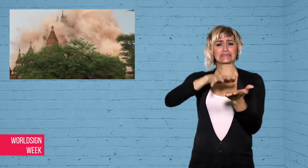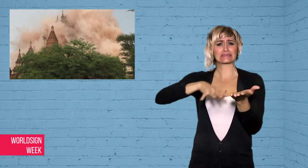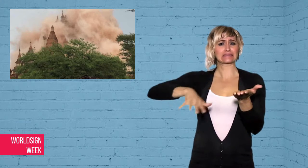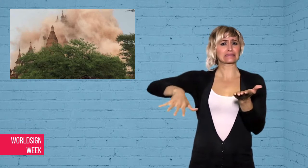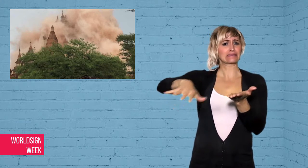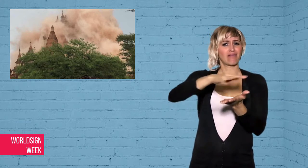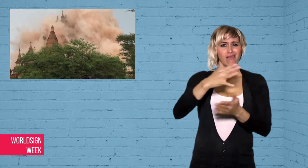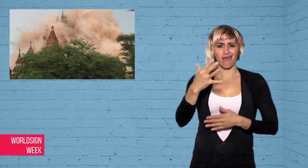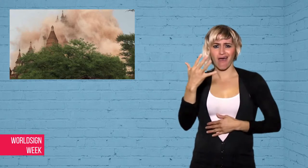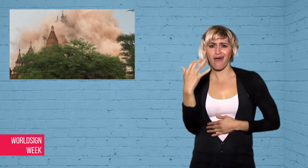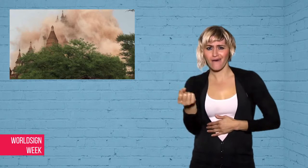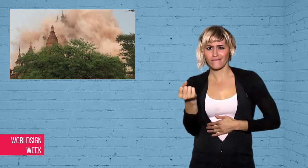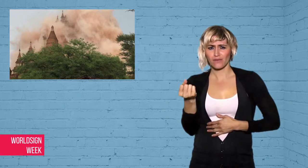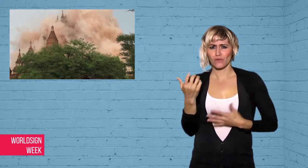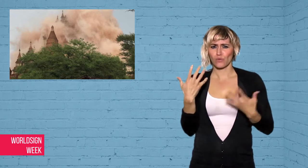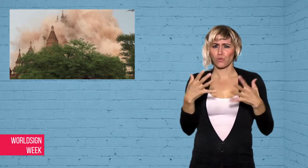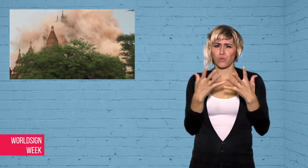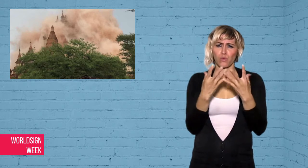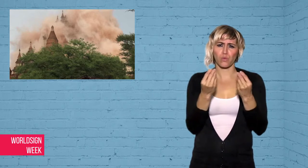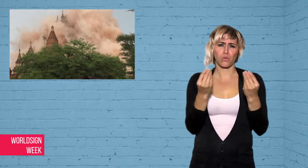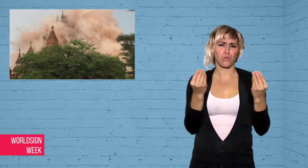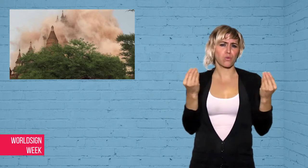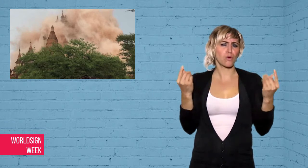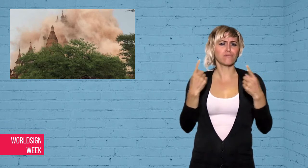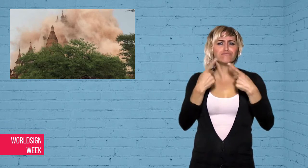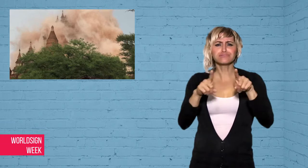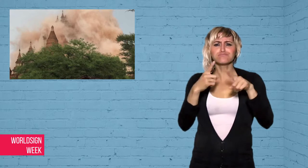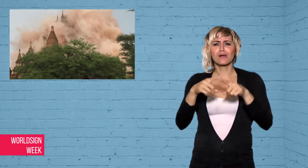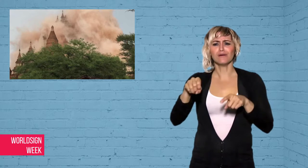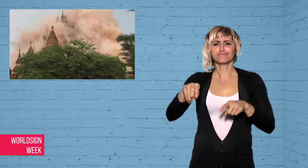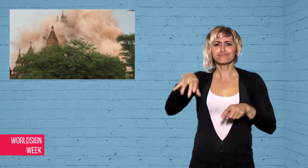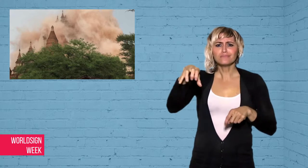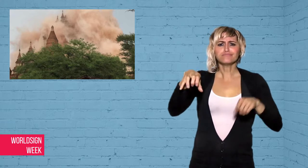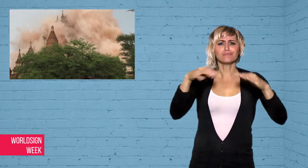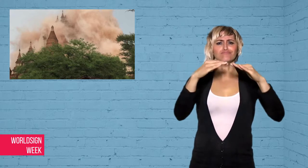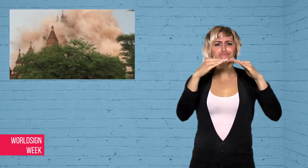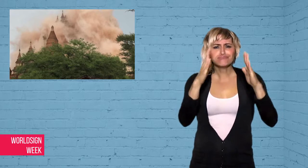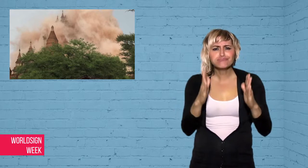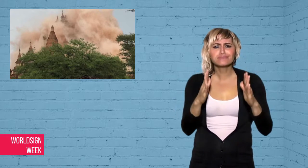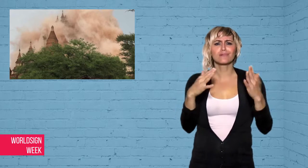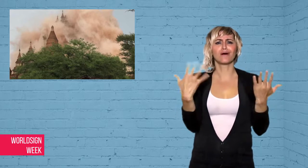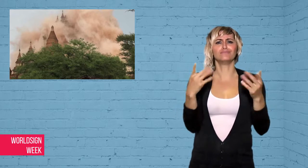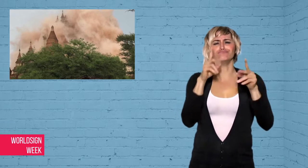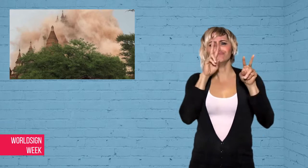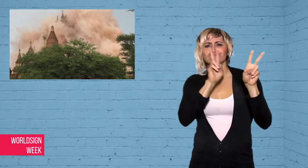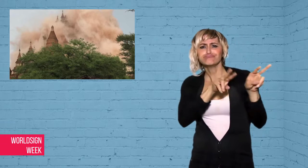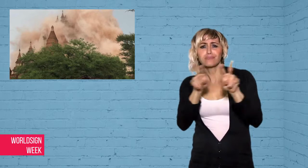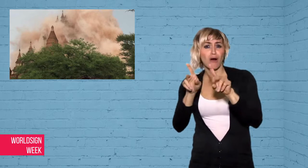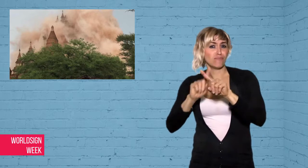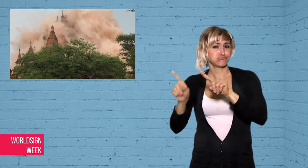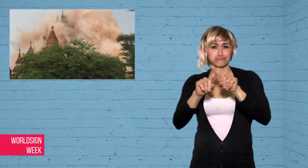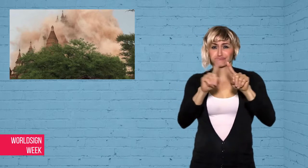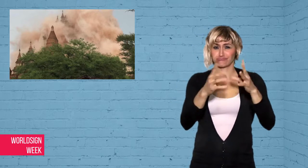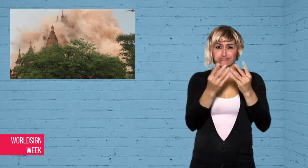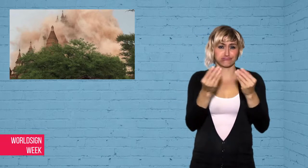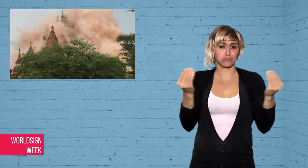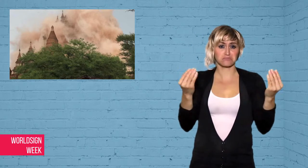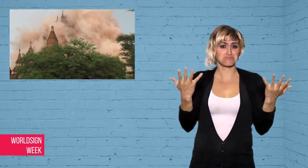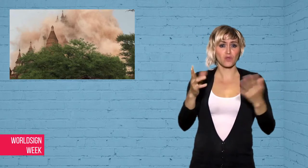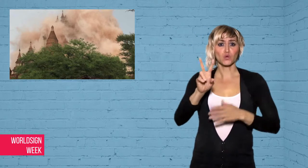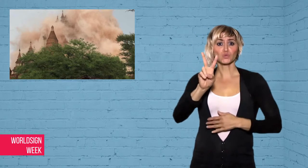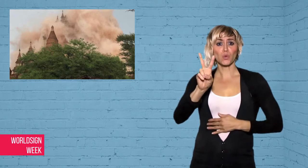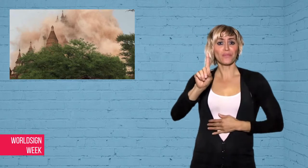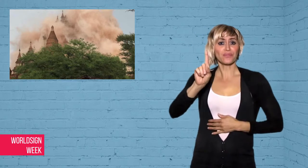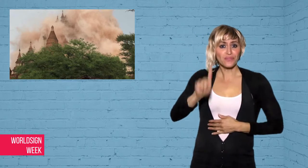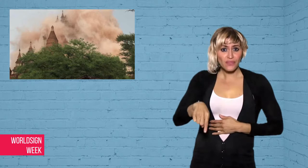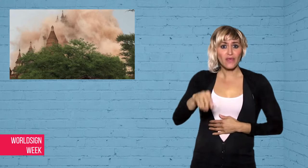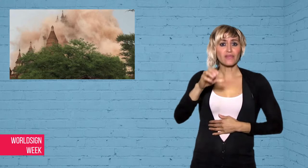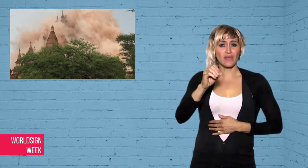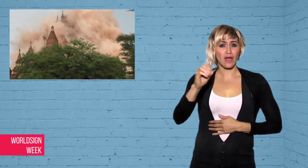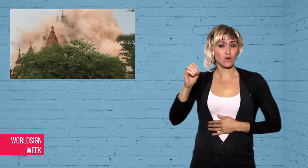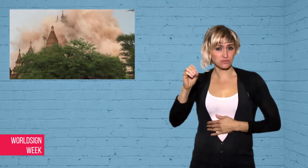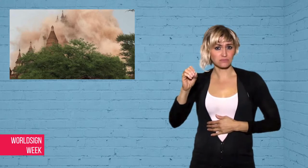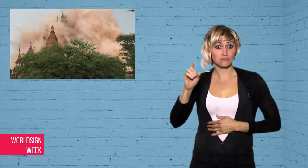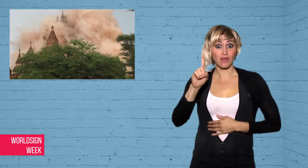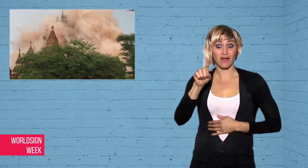The city is home to over 2,000 structures